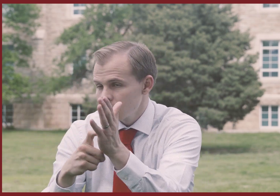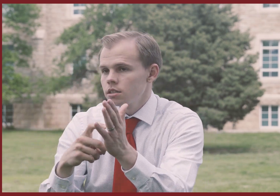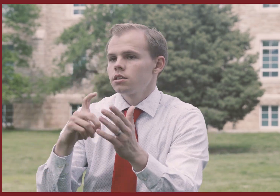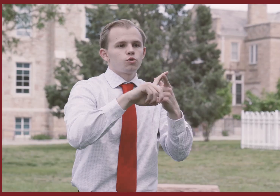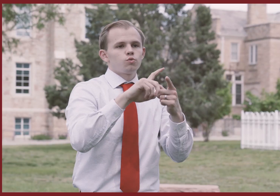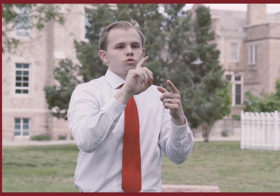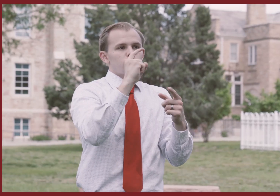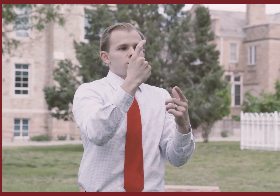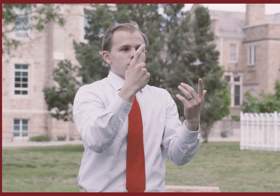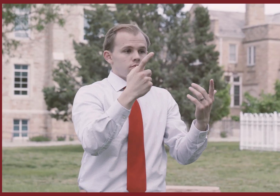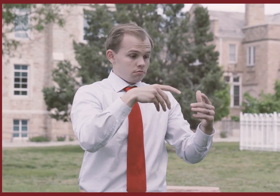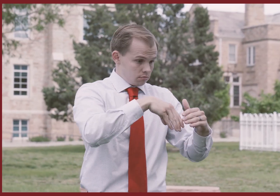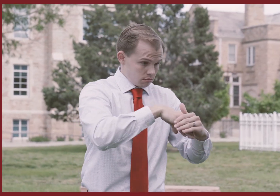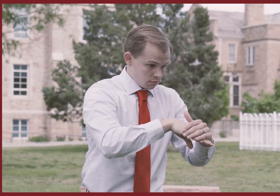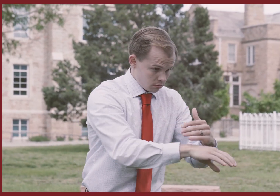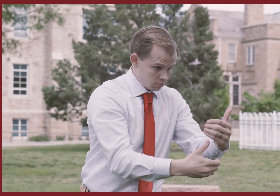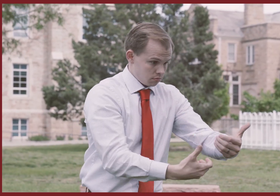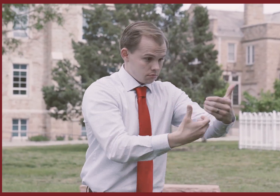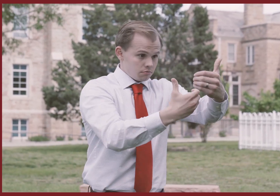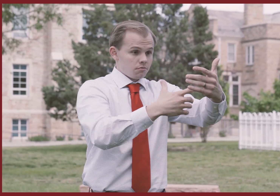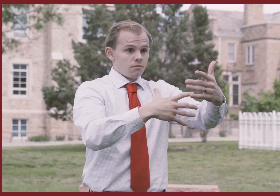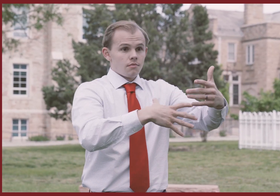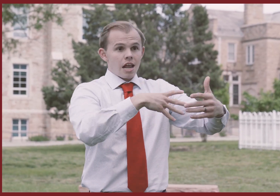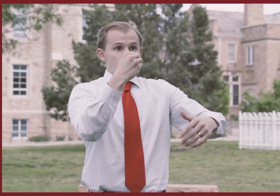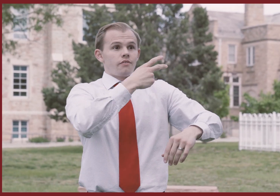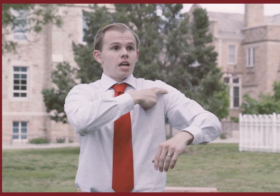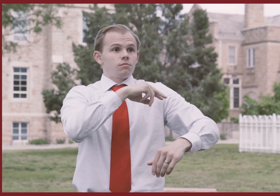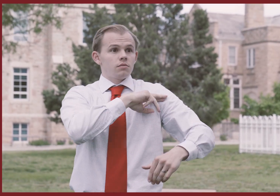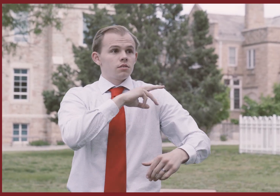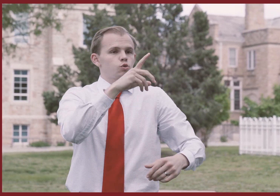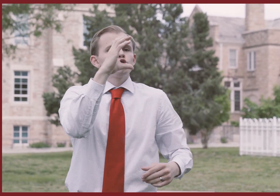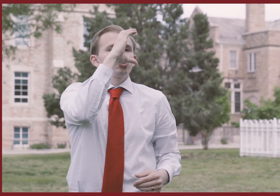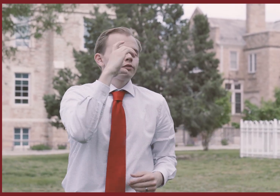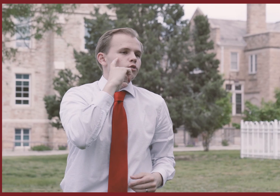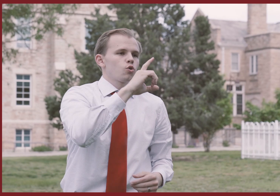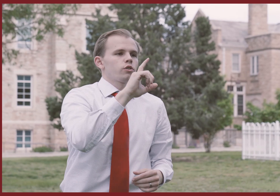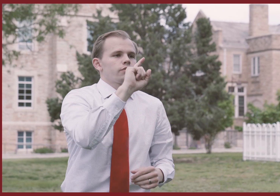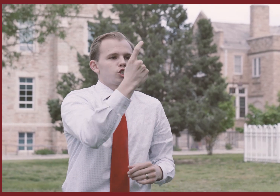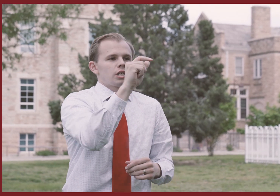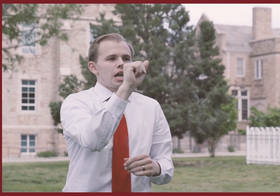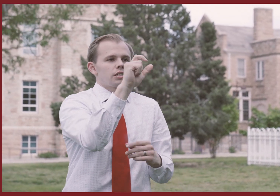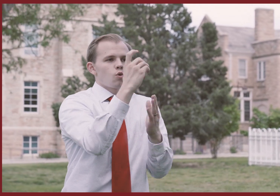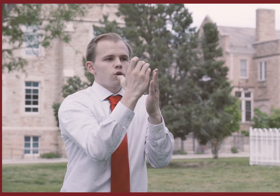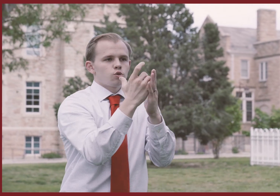it should be required, I think, as soon as this child's born and you leave the hospital,